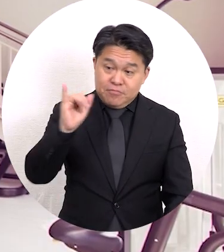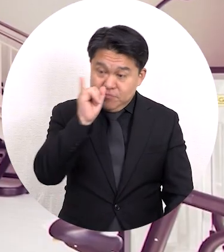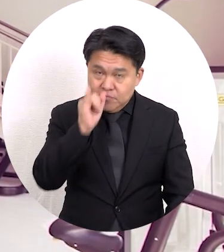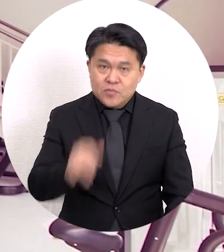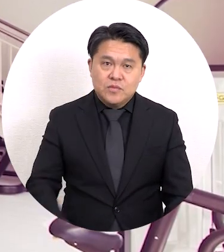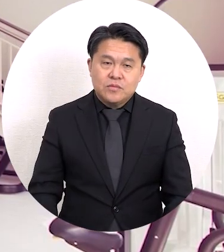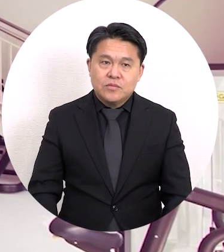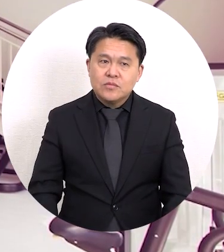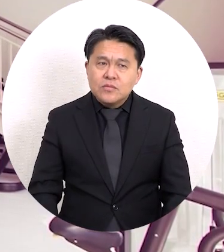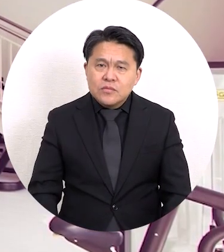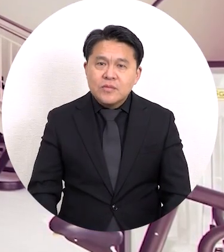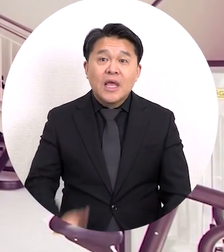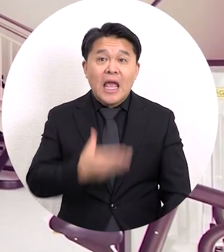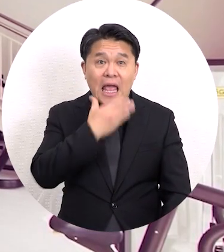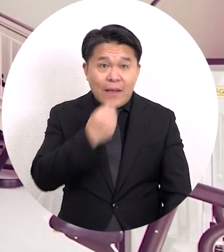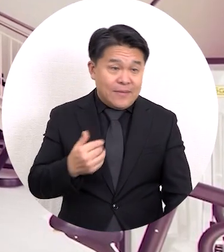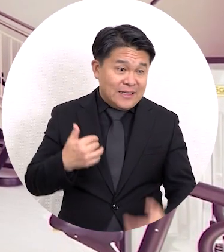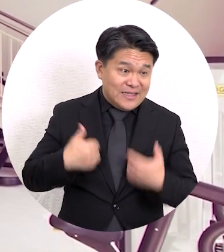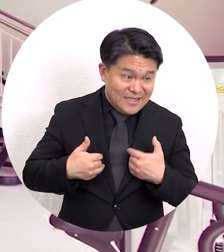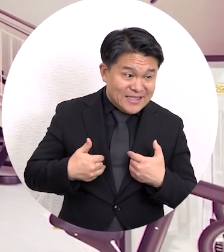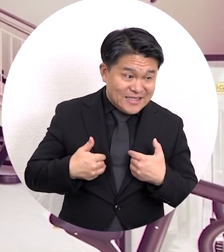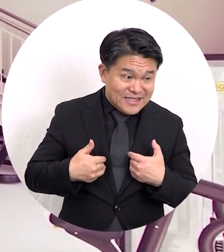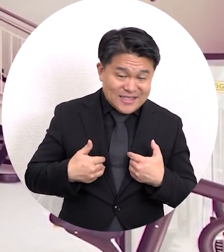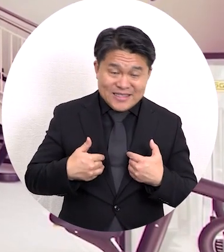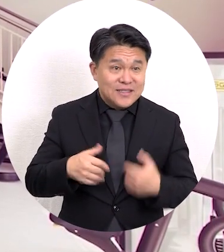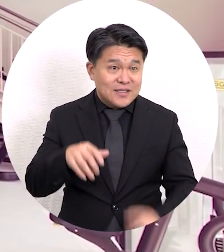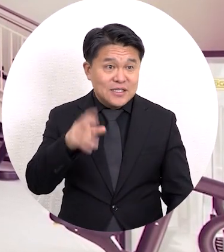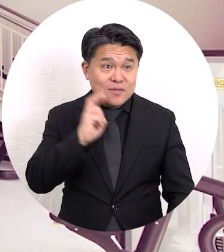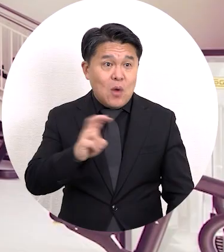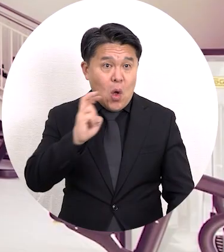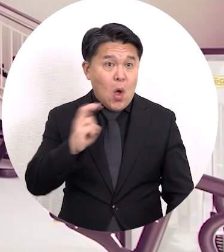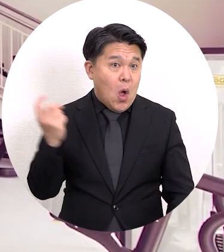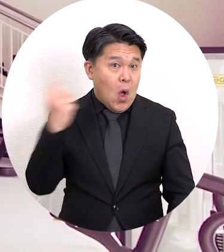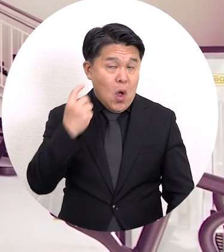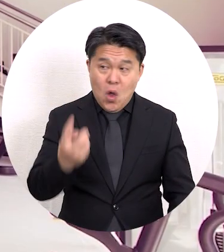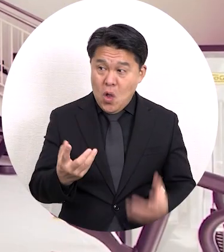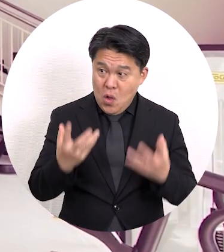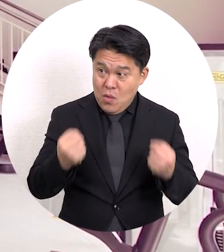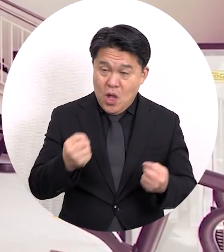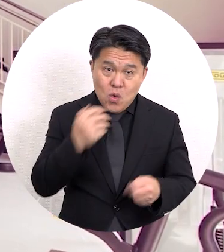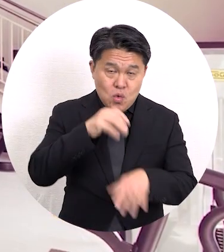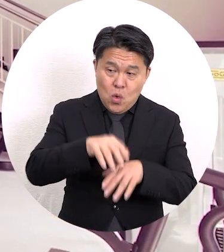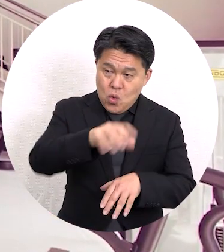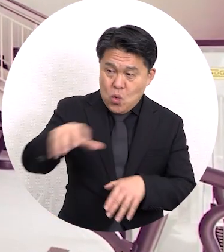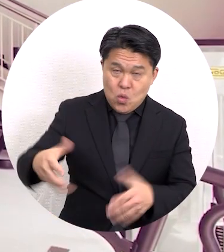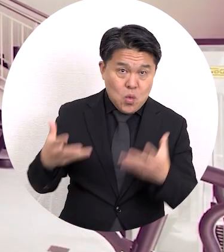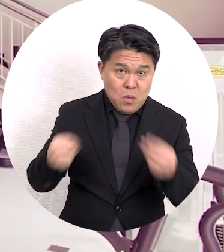In several training areas, cheerful music would play.